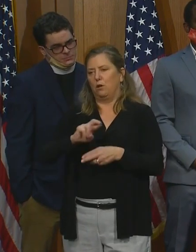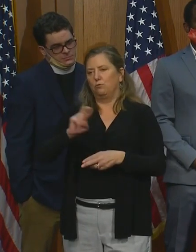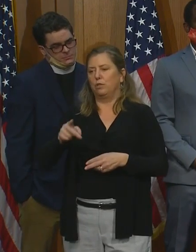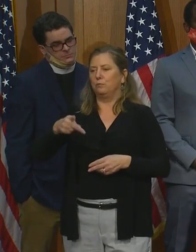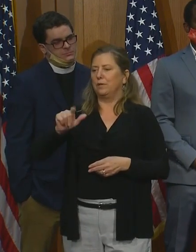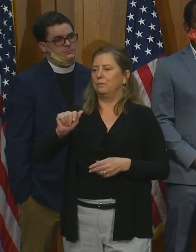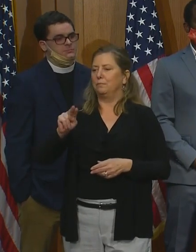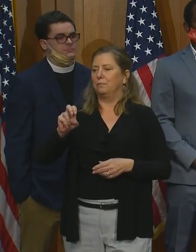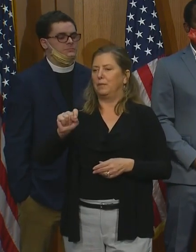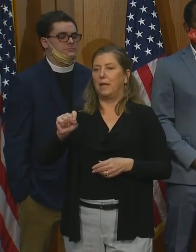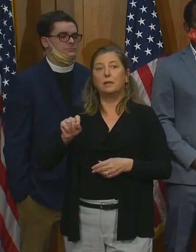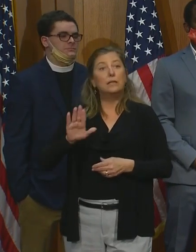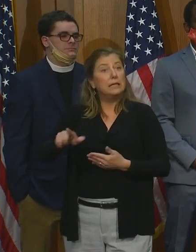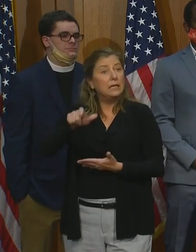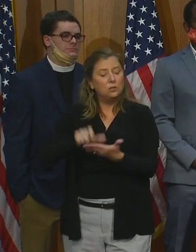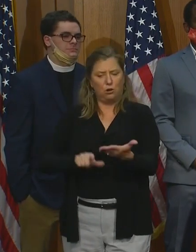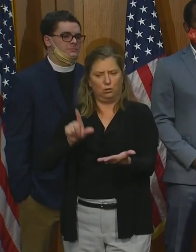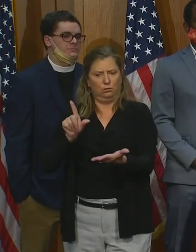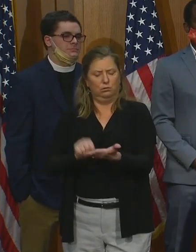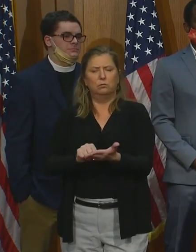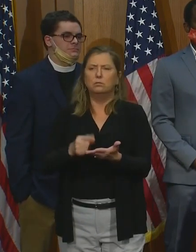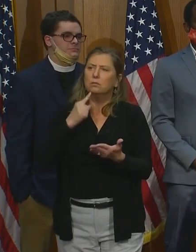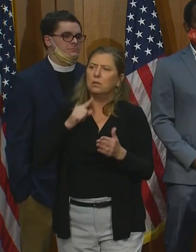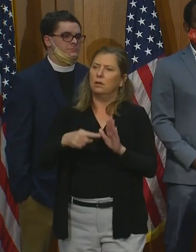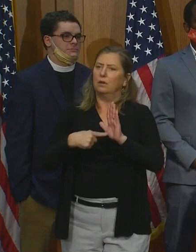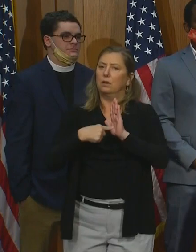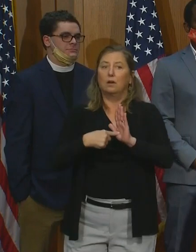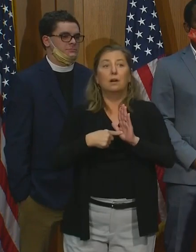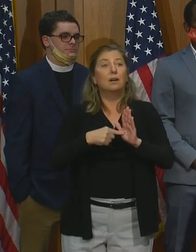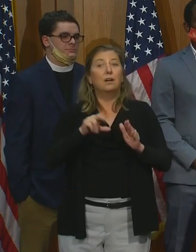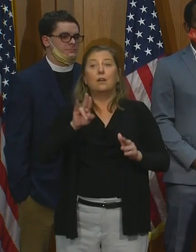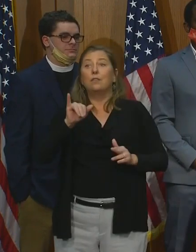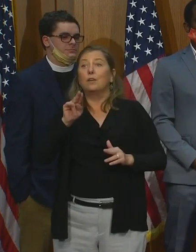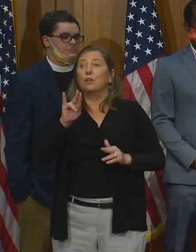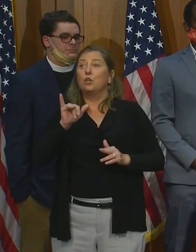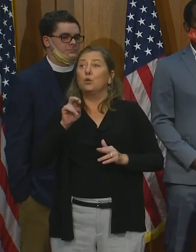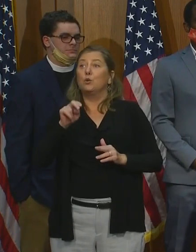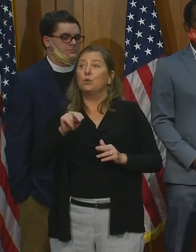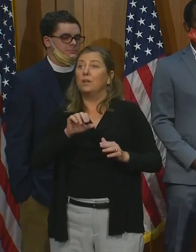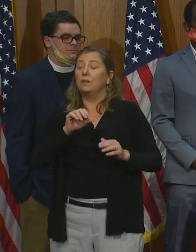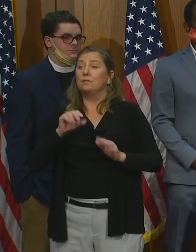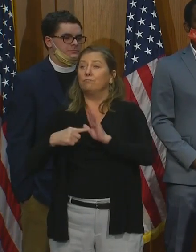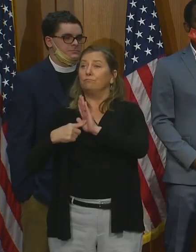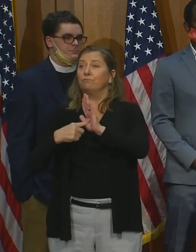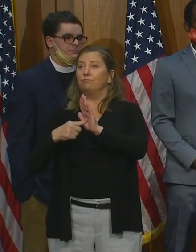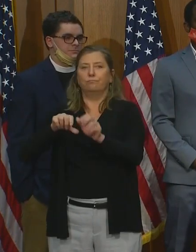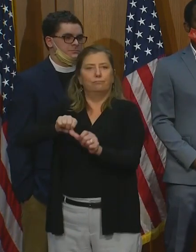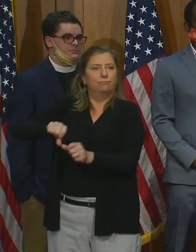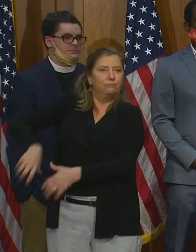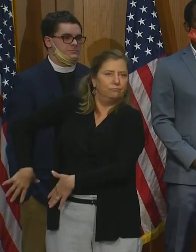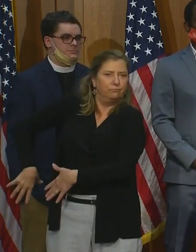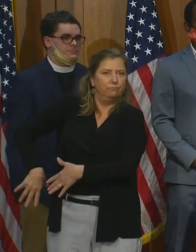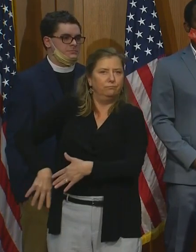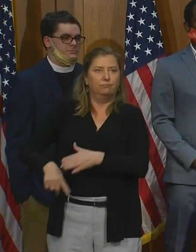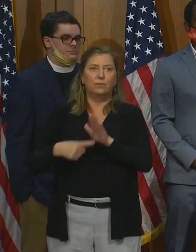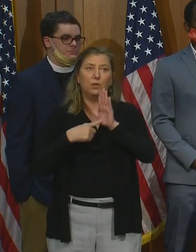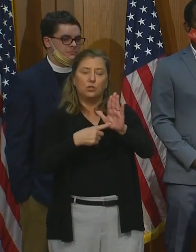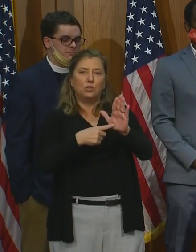RICHMOND PLANET AT THE TIME HE WROTE. THE EMBLEM OF THE UNION